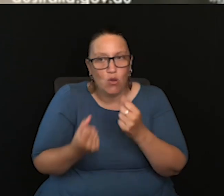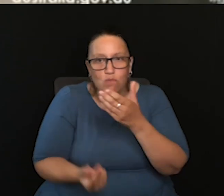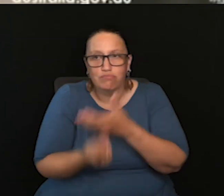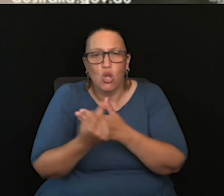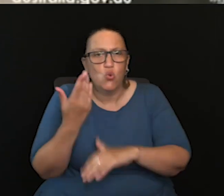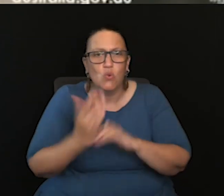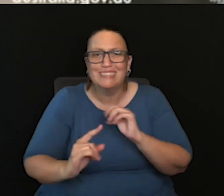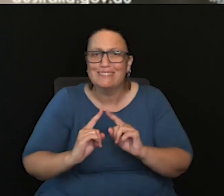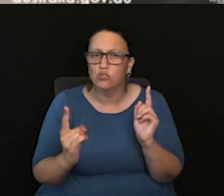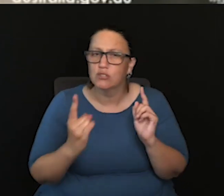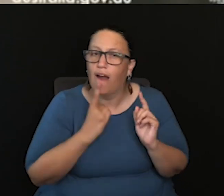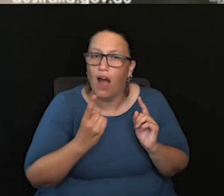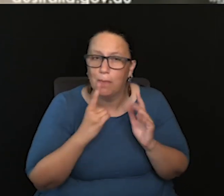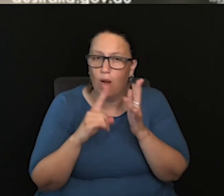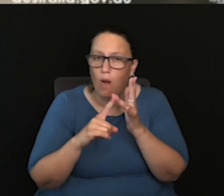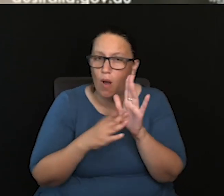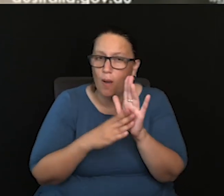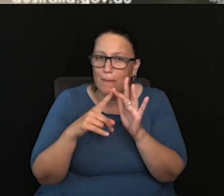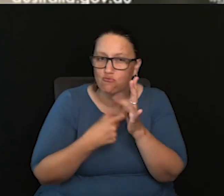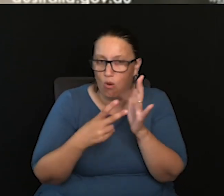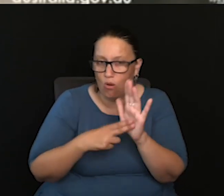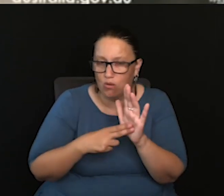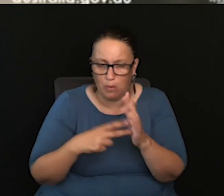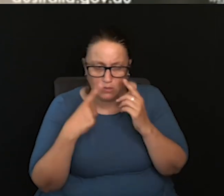The Prime Minister and I were briefed within 24 hours of the news